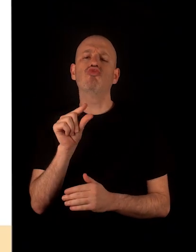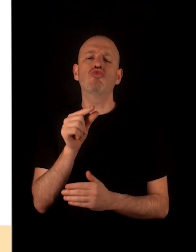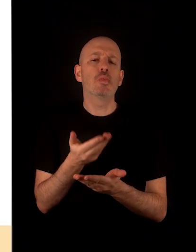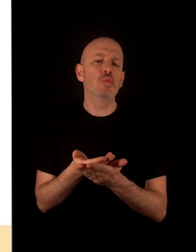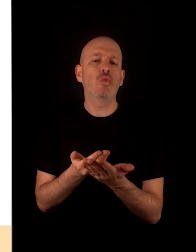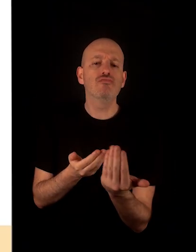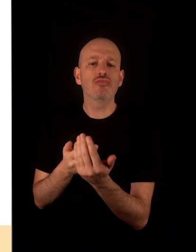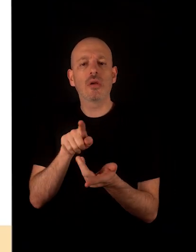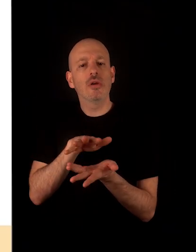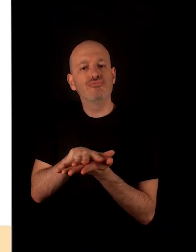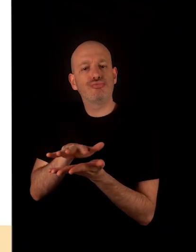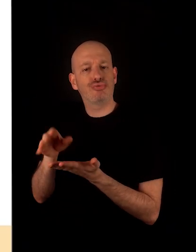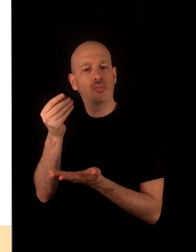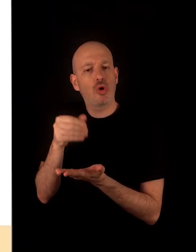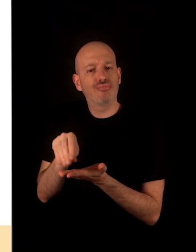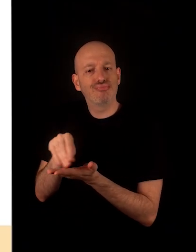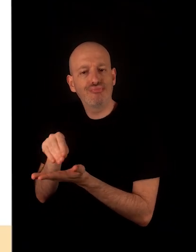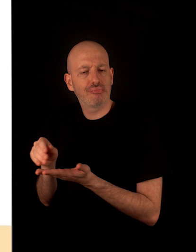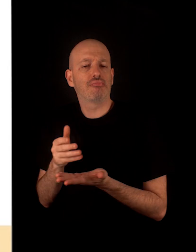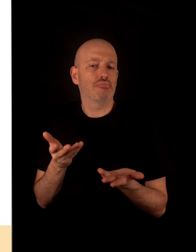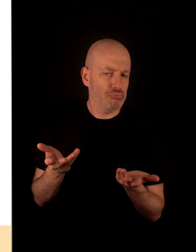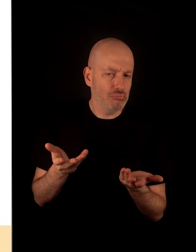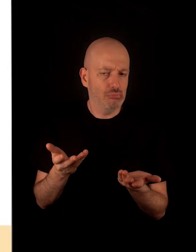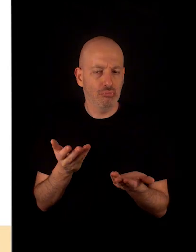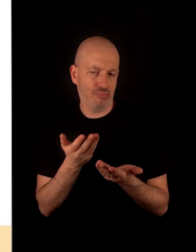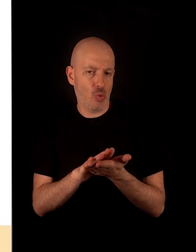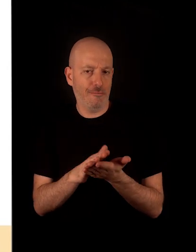the remaining money will be paid to the legal entity